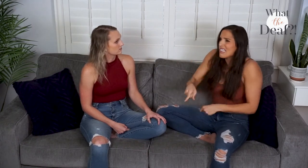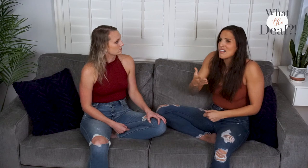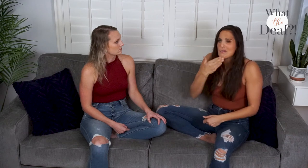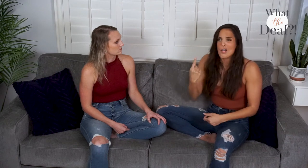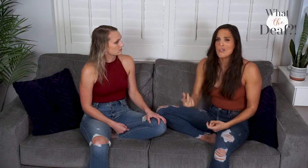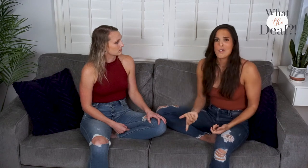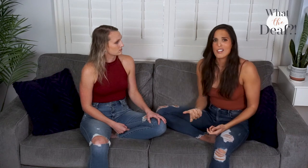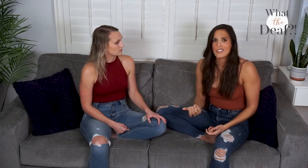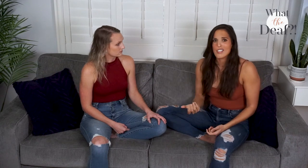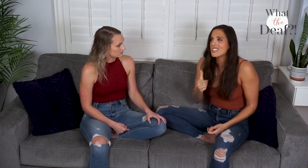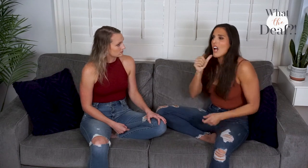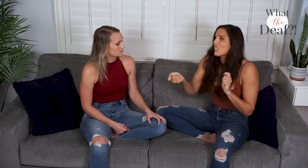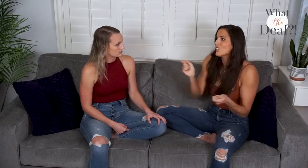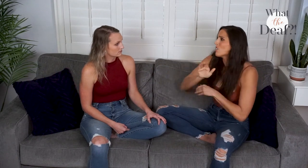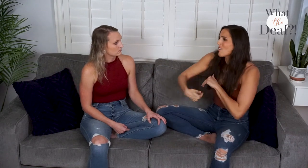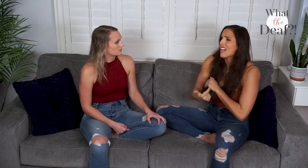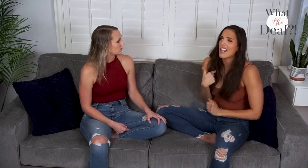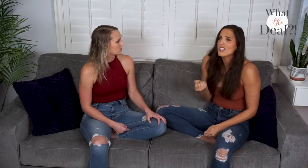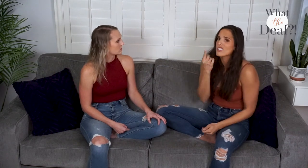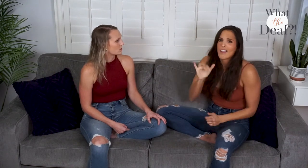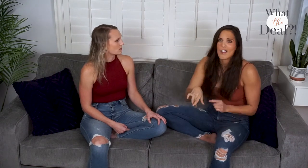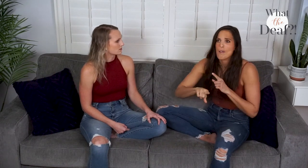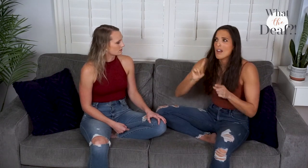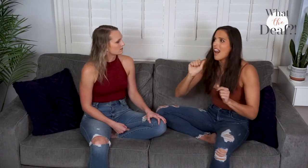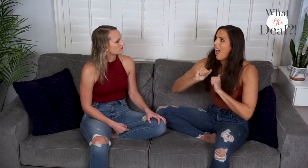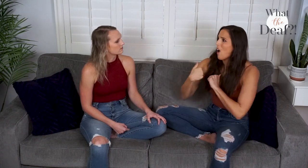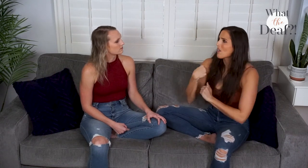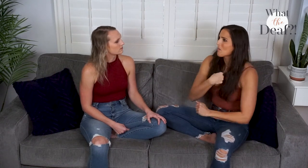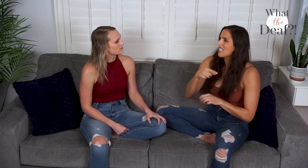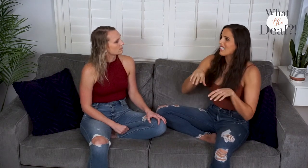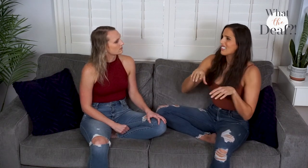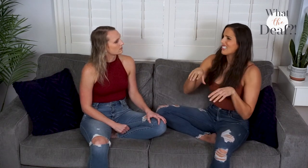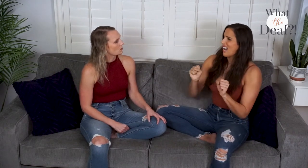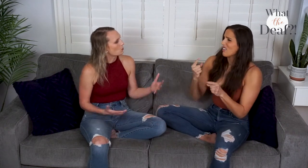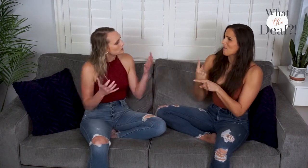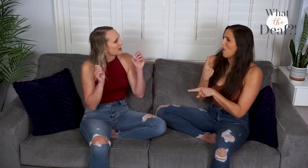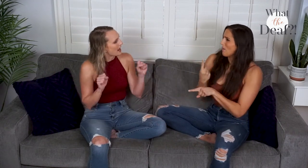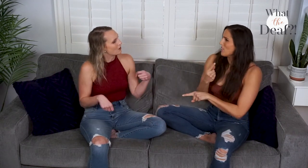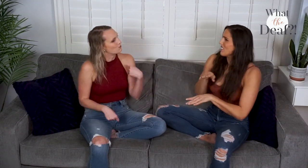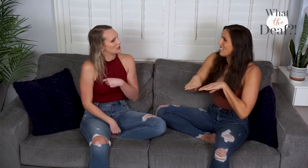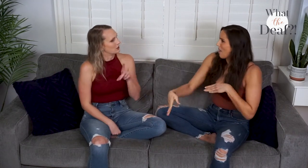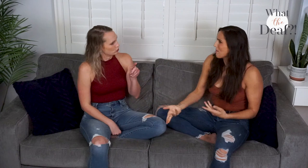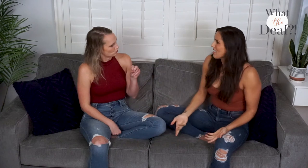make this world a better one? And I understand it’s not gonna change overnight, but how do we take the appropriate steps?